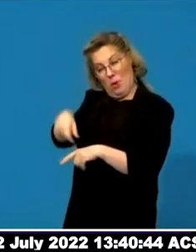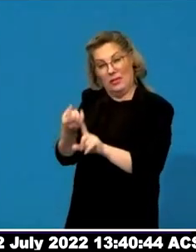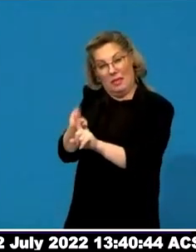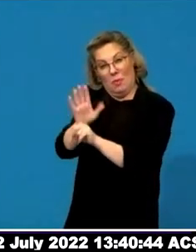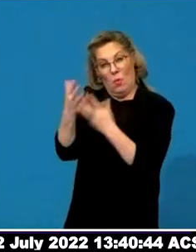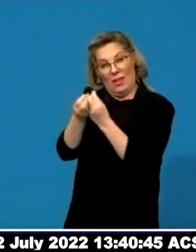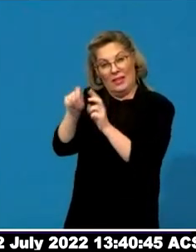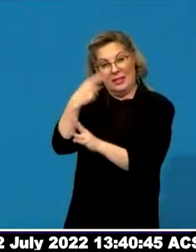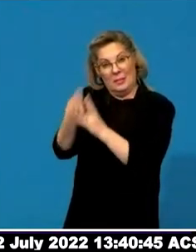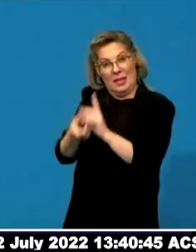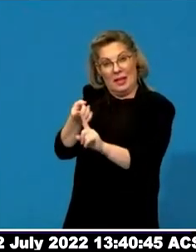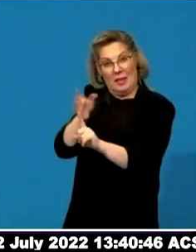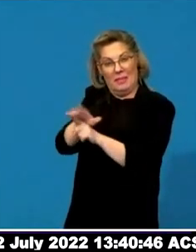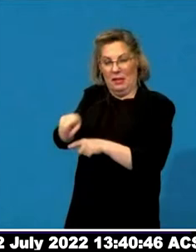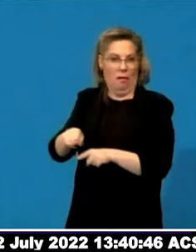I seen it and I heard about it.